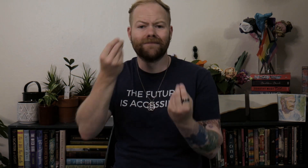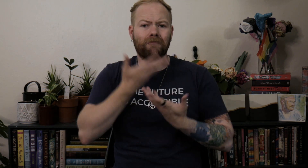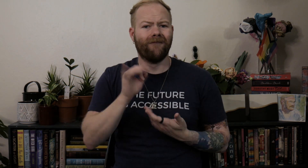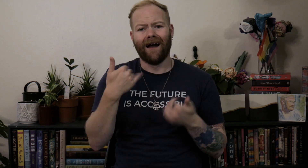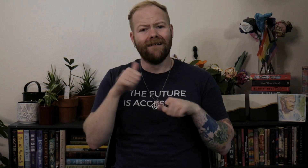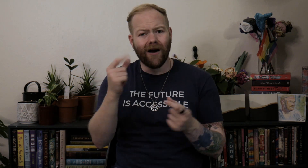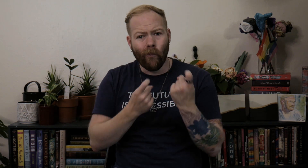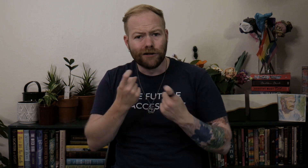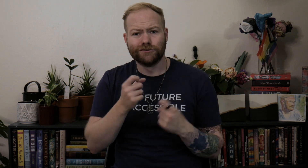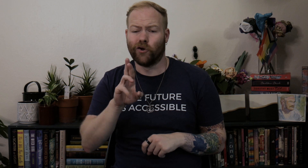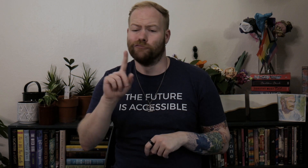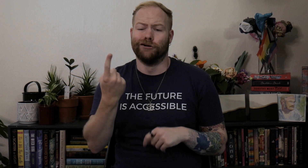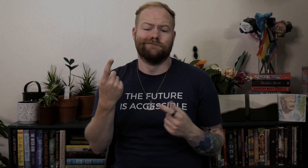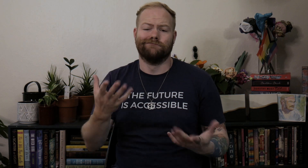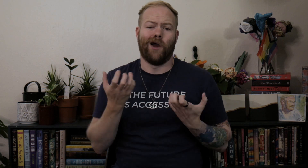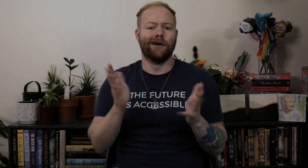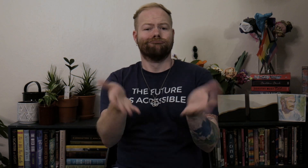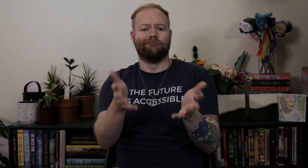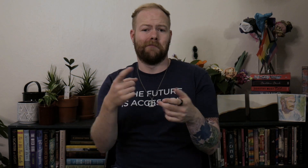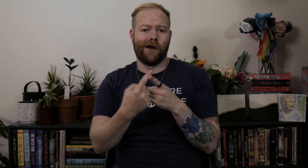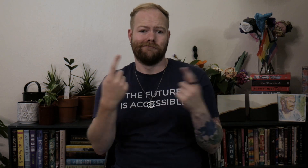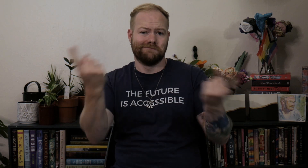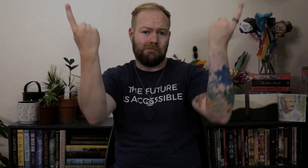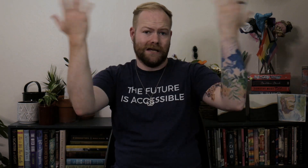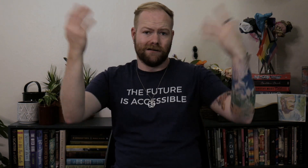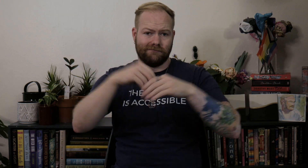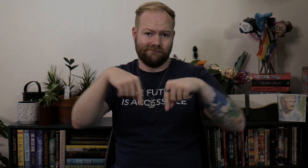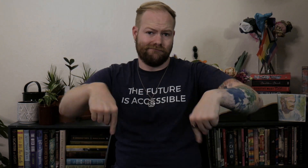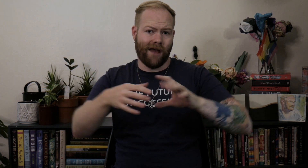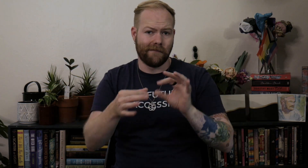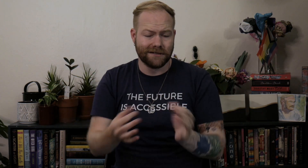Let me know if you have any questions or just want to chat about something in the comments!